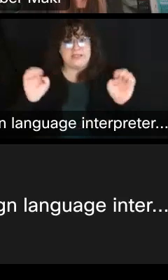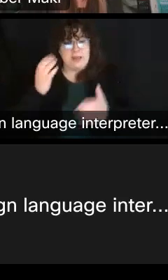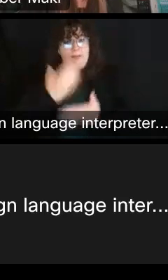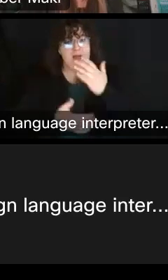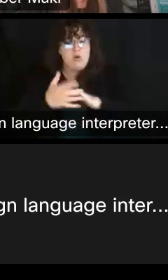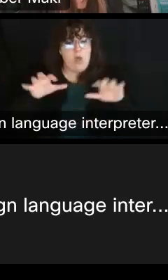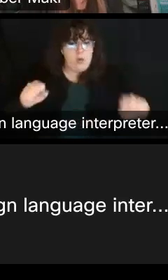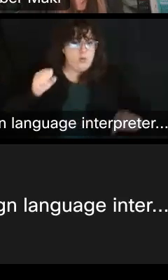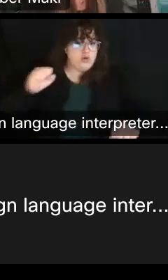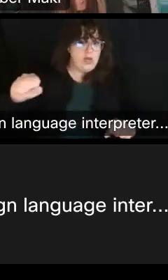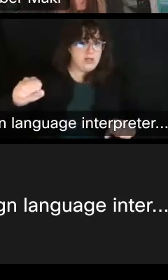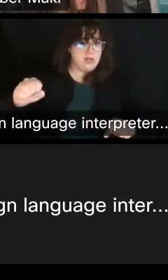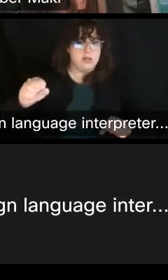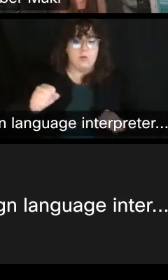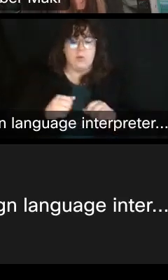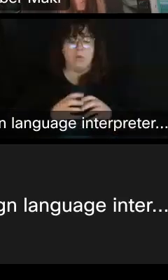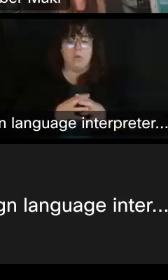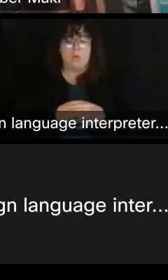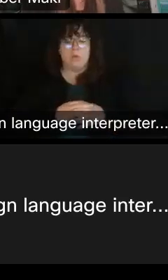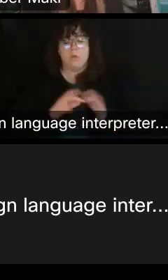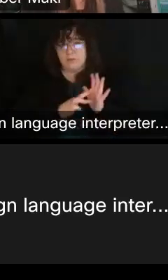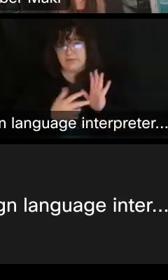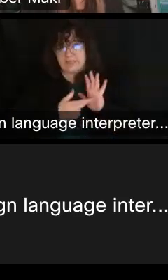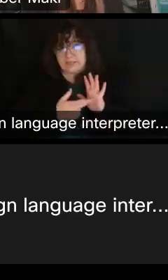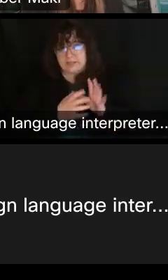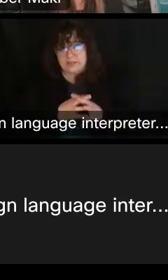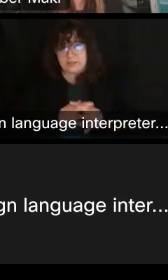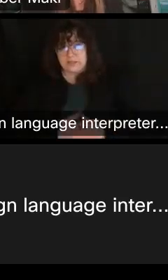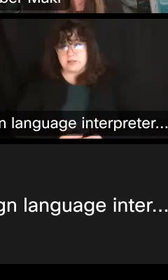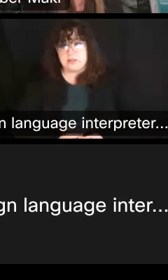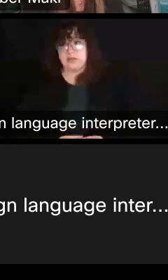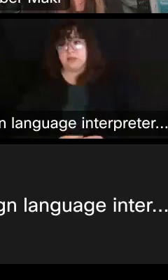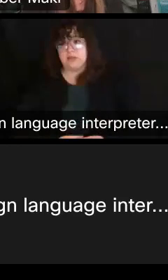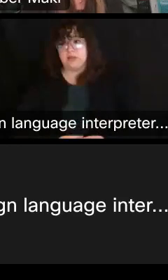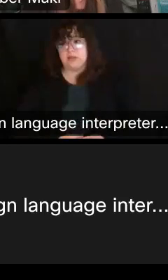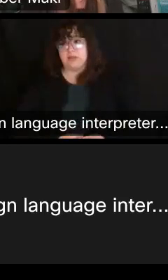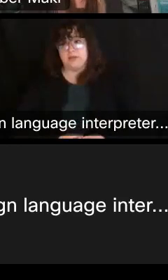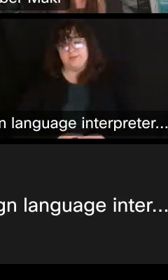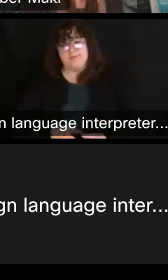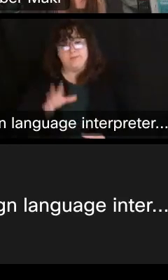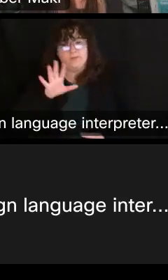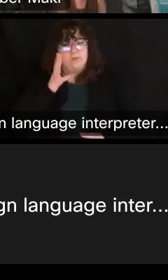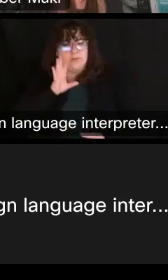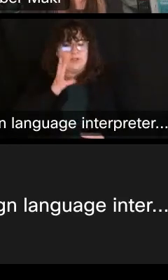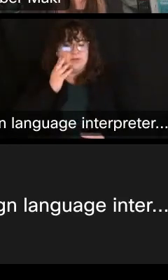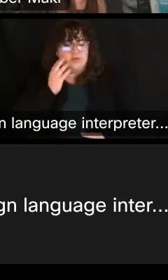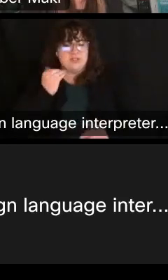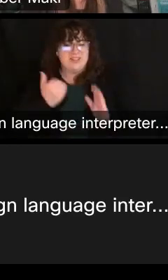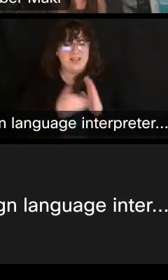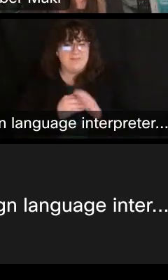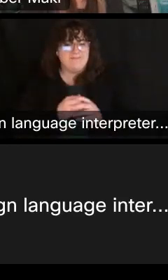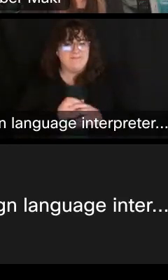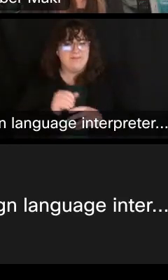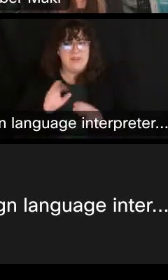it's probably likely they're going to experience it again. If the provider says we don't do that,